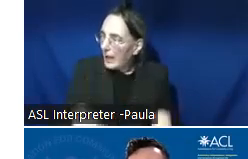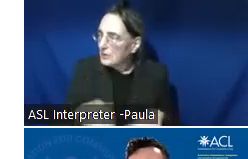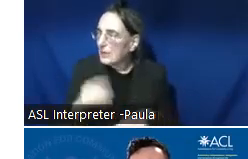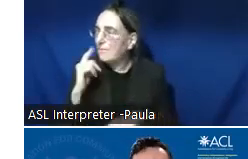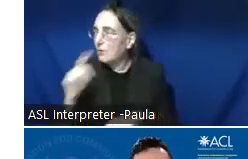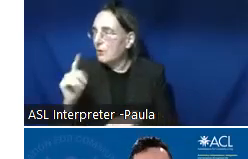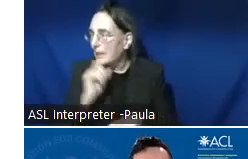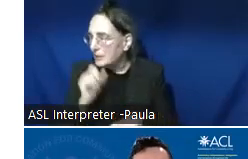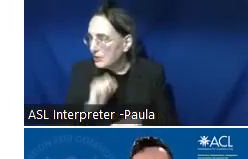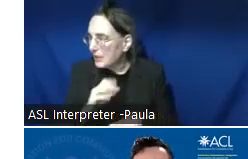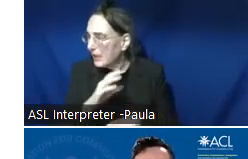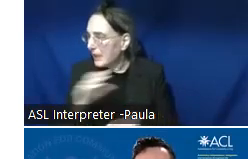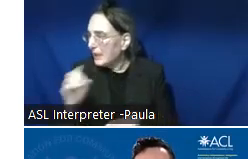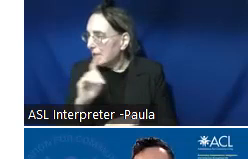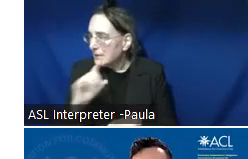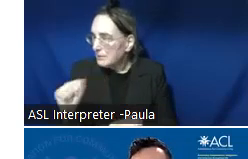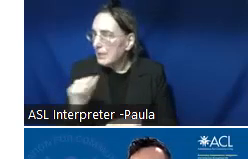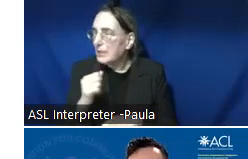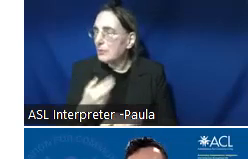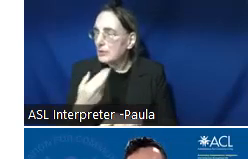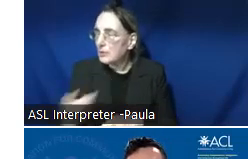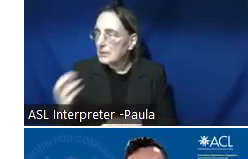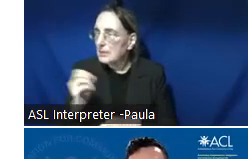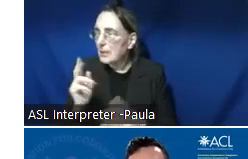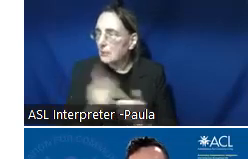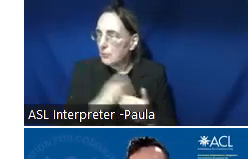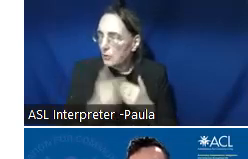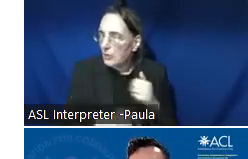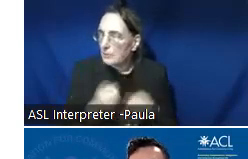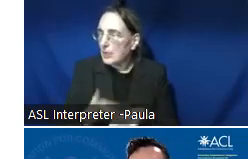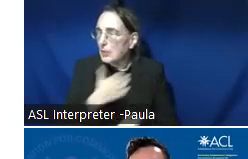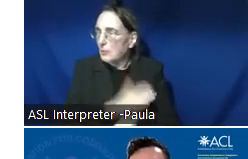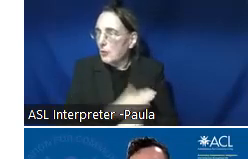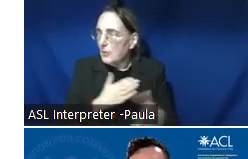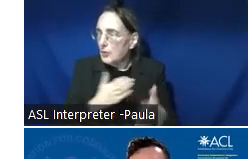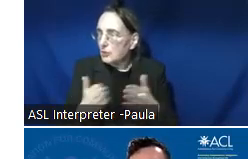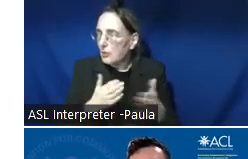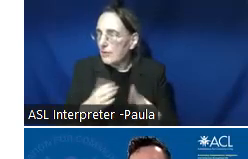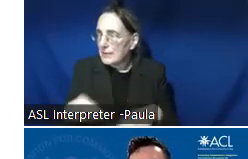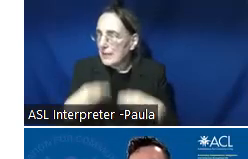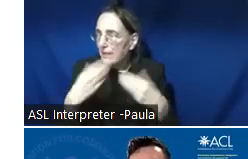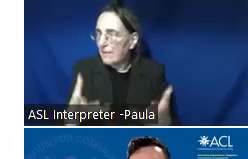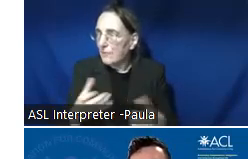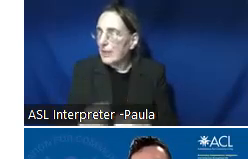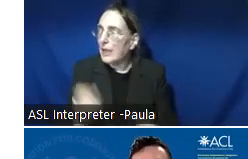accelerate and improve their service delivery and effectiveness while reducing potentially avoidable high-cost services such as emergency room visits